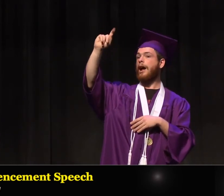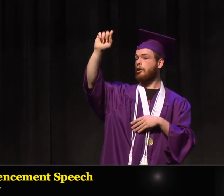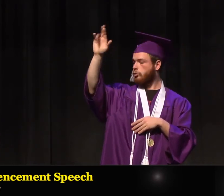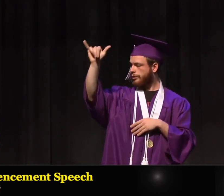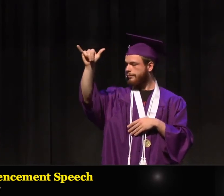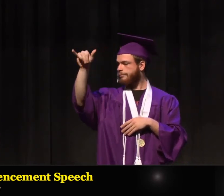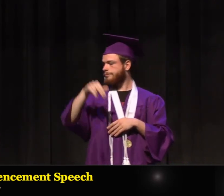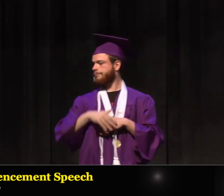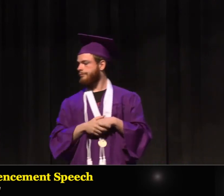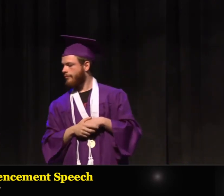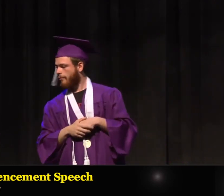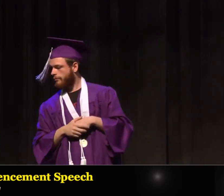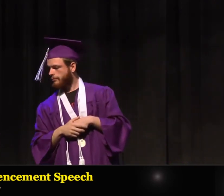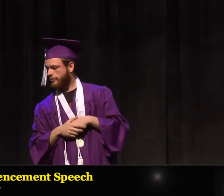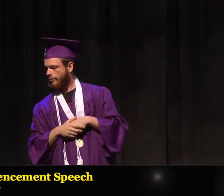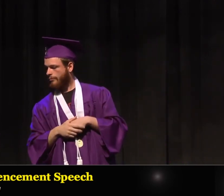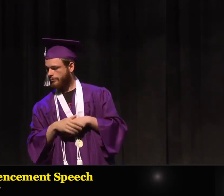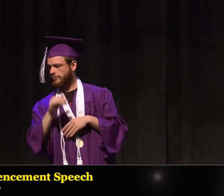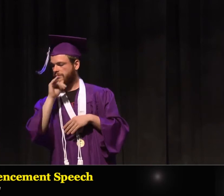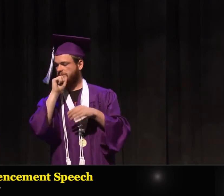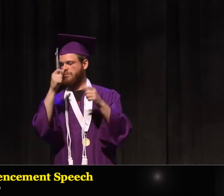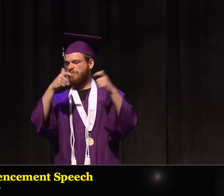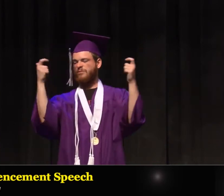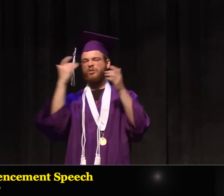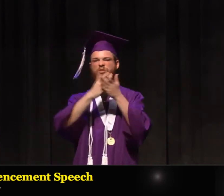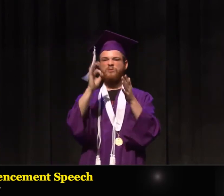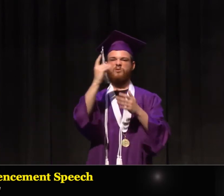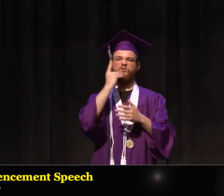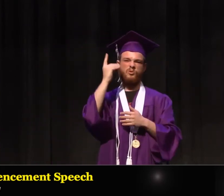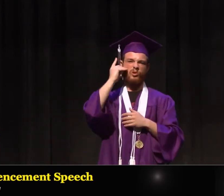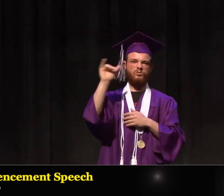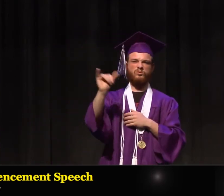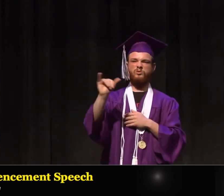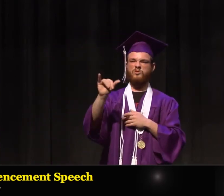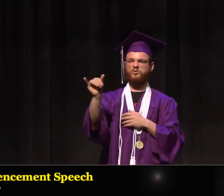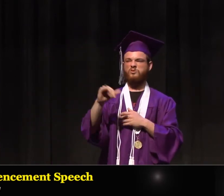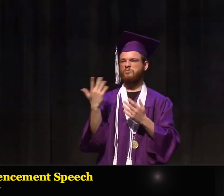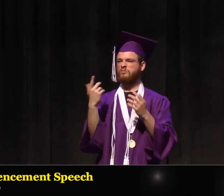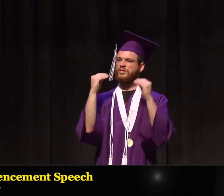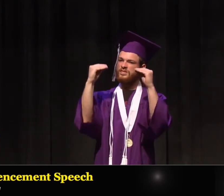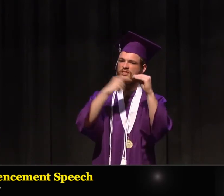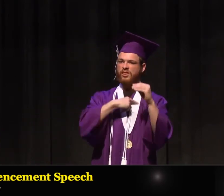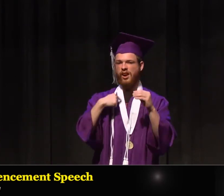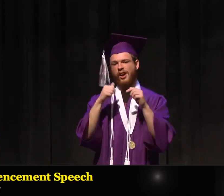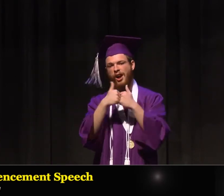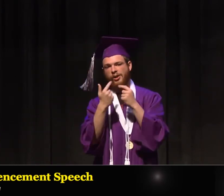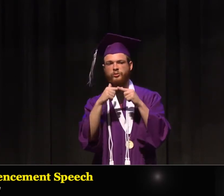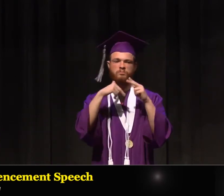Nightmare Factory was a big event in the dorm.